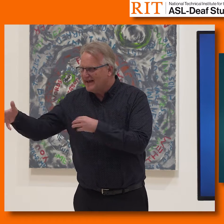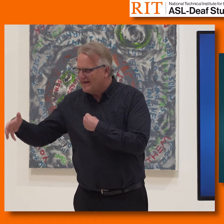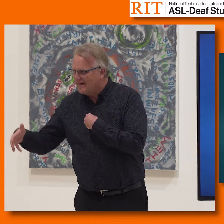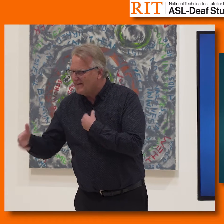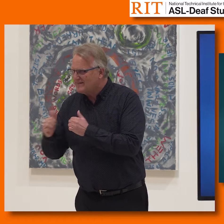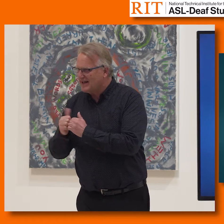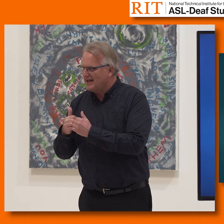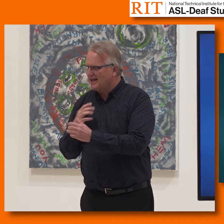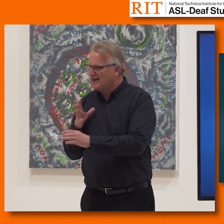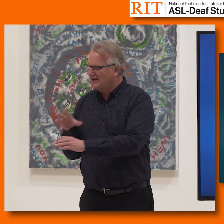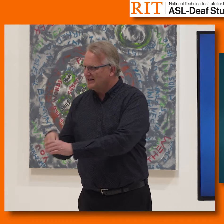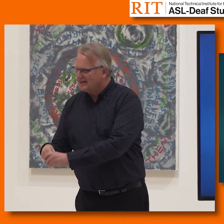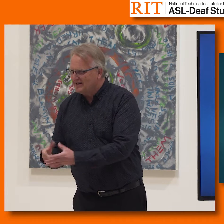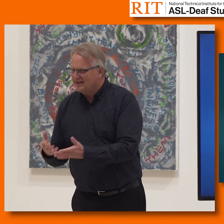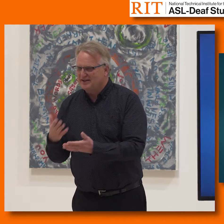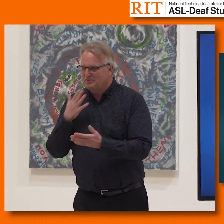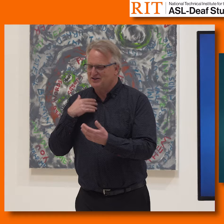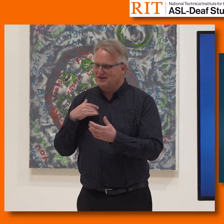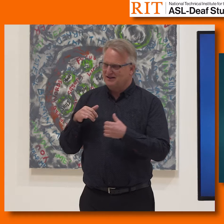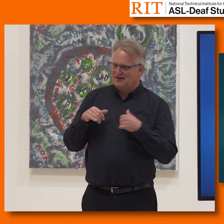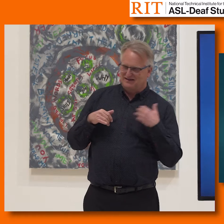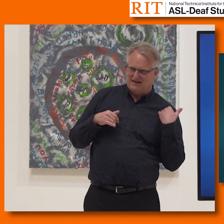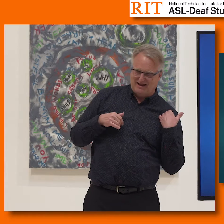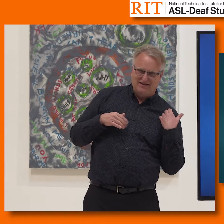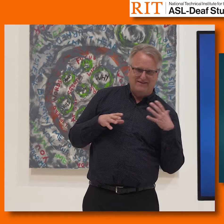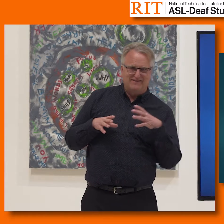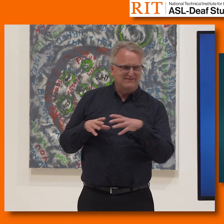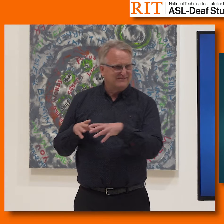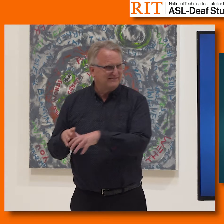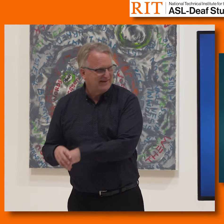You know, we have a lot of hearing friends, and sometimes it's a bit of a challenge